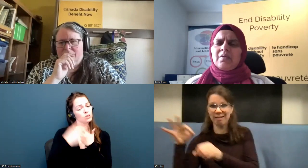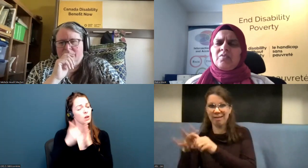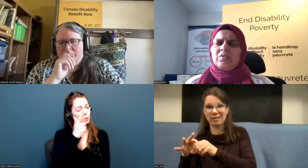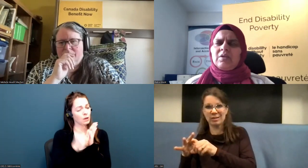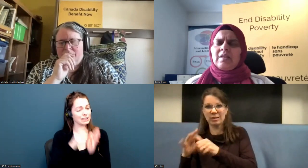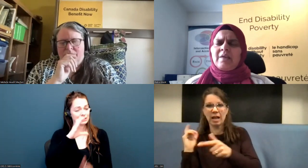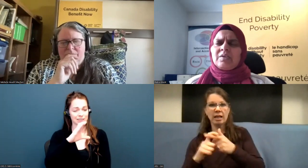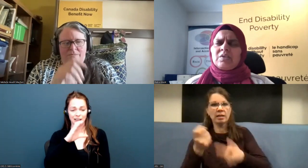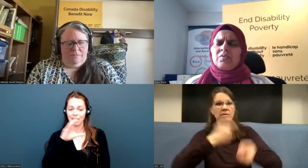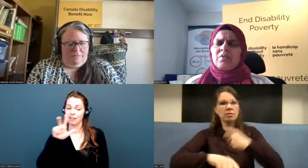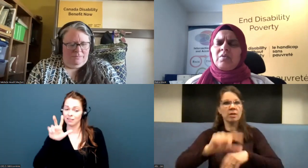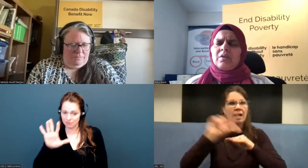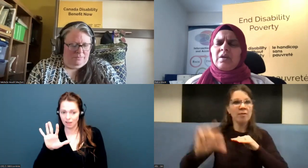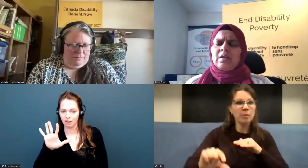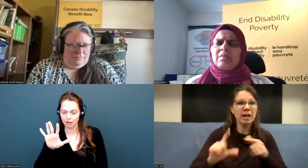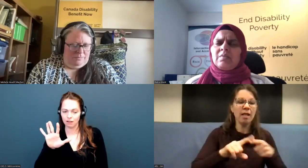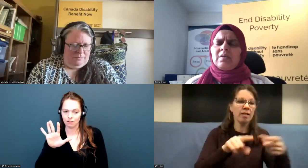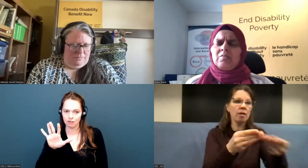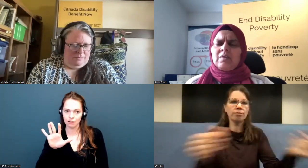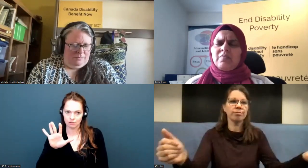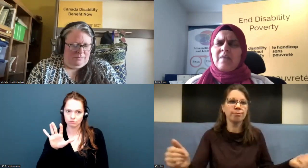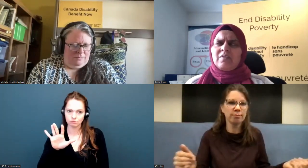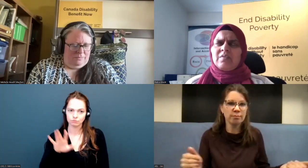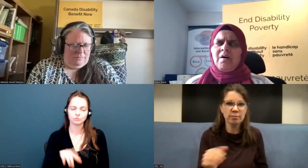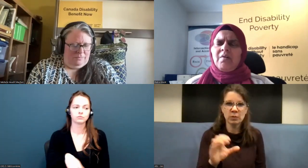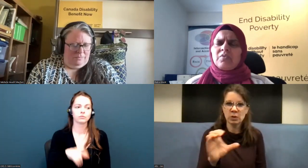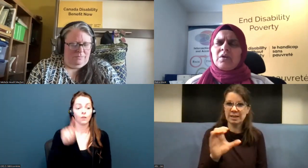SO THE ELECTION RESULTED IN BILL C-35 DISSOLVED.